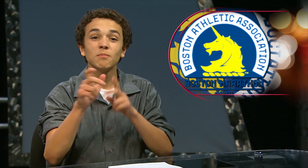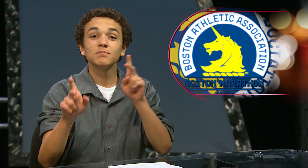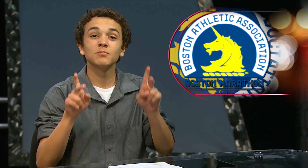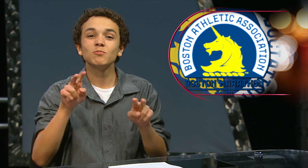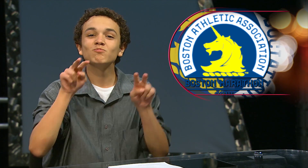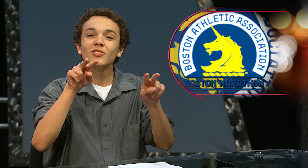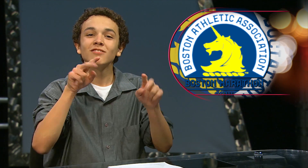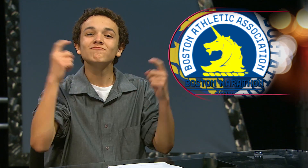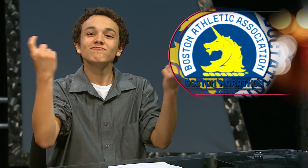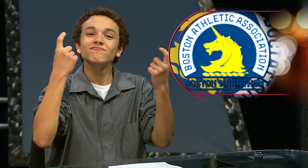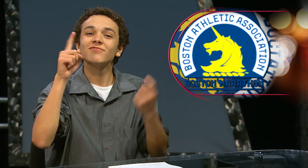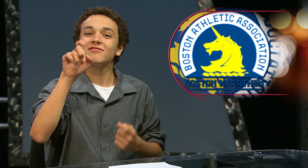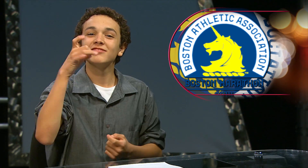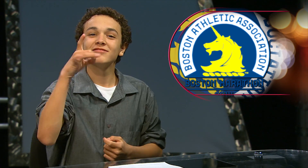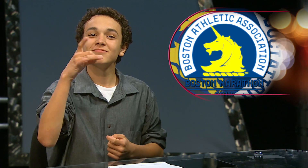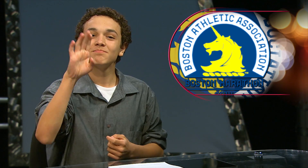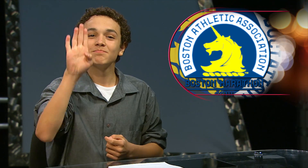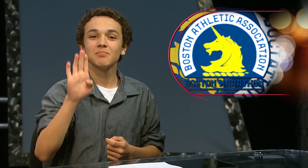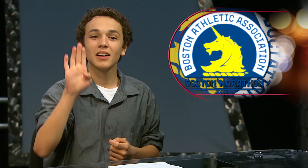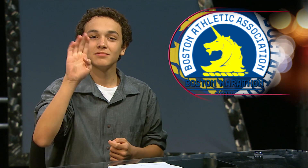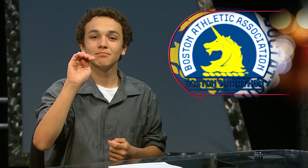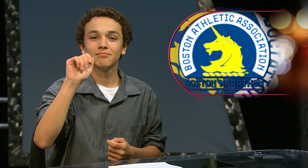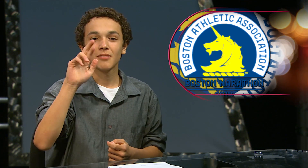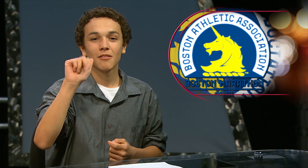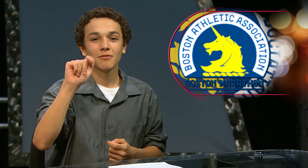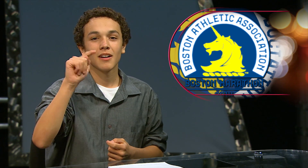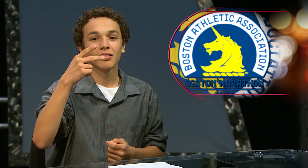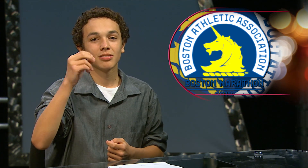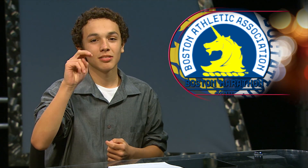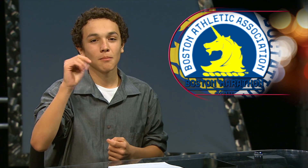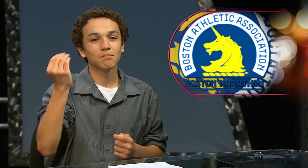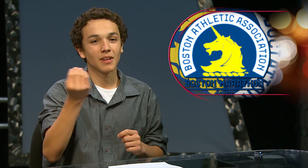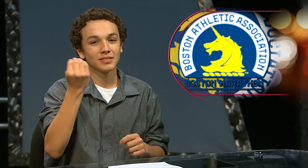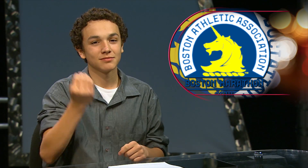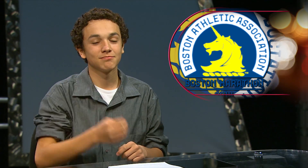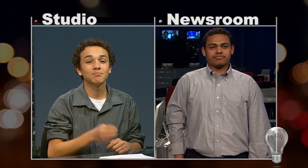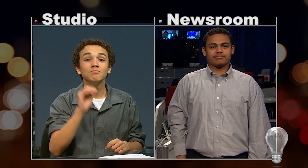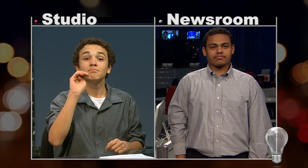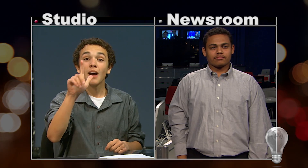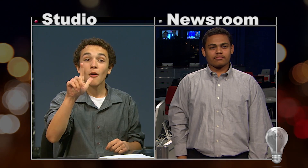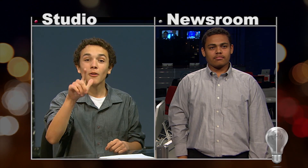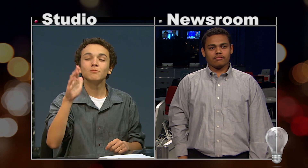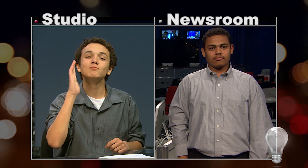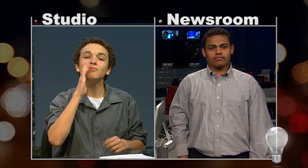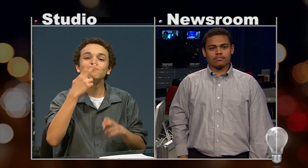RUNNERS AND SPECTATORS KICKED OFF THE ONE-HUNDRED-18TH BOSTON MARATHON ON MONDAY. MYRON WILL UPDATE